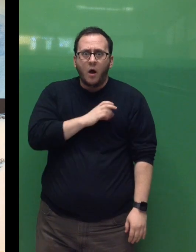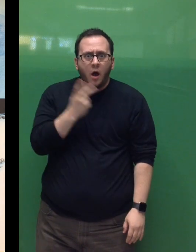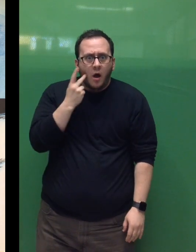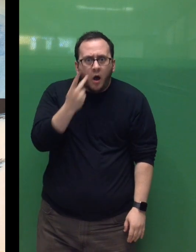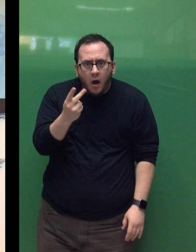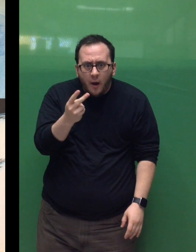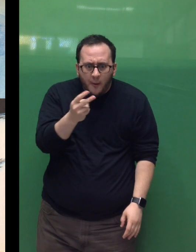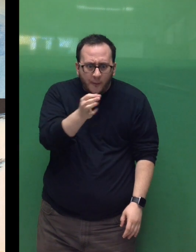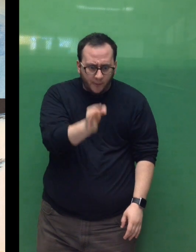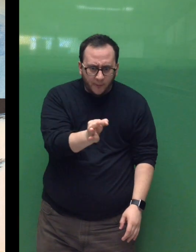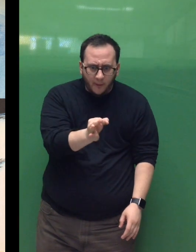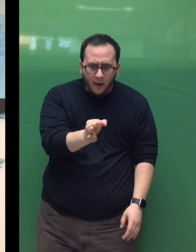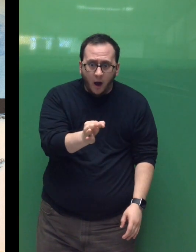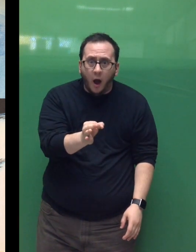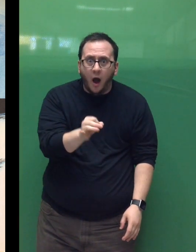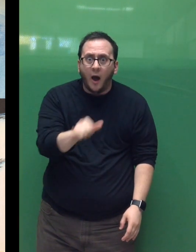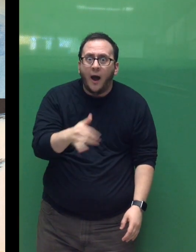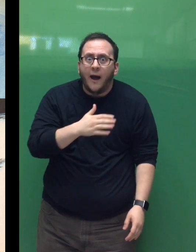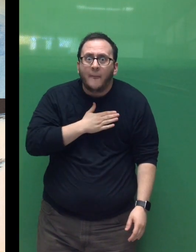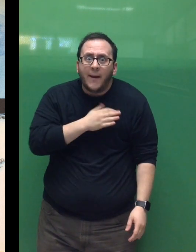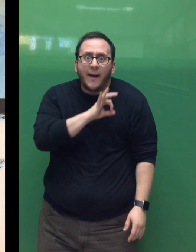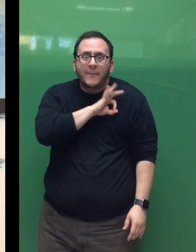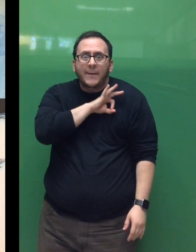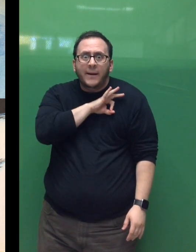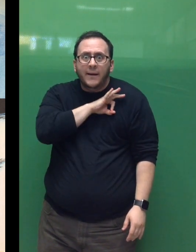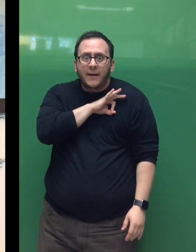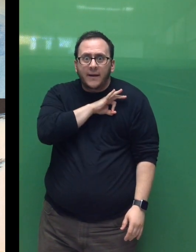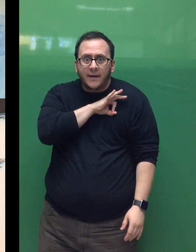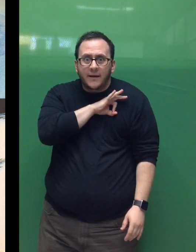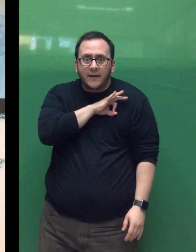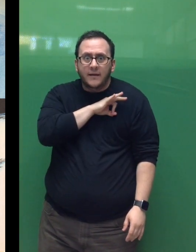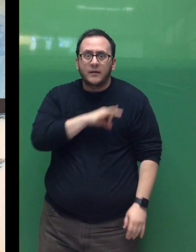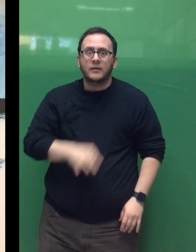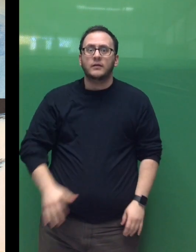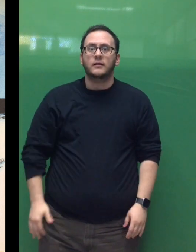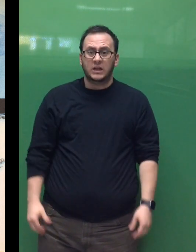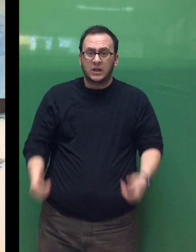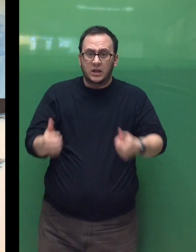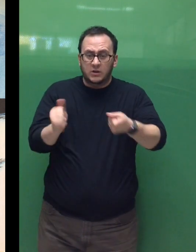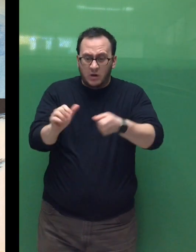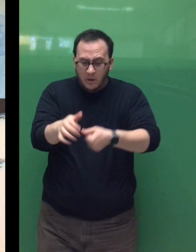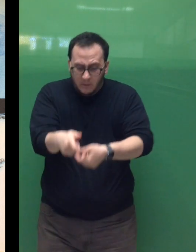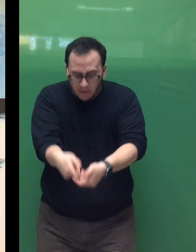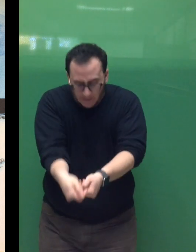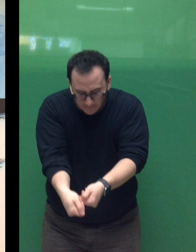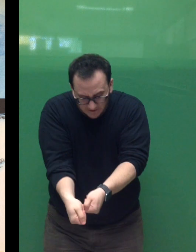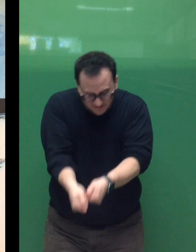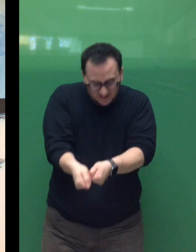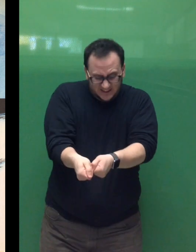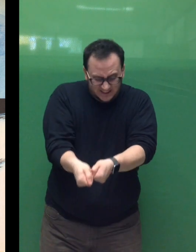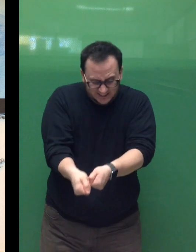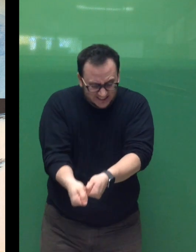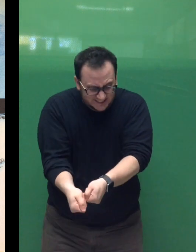All at once he saw something small and round. "Why here's my button!" he cried. And he tried to pick it up.